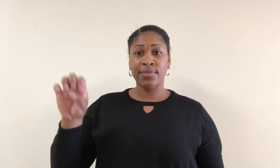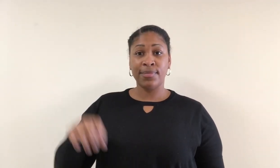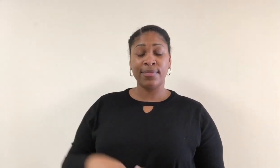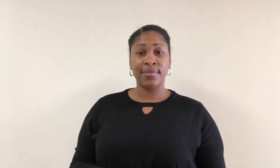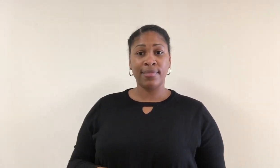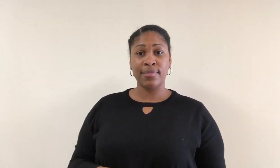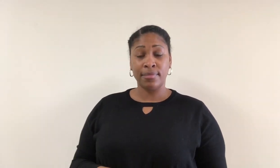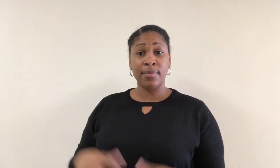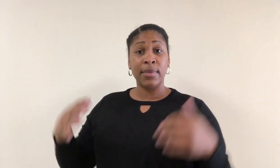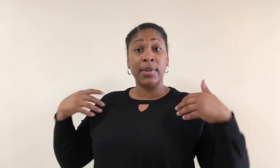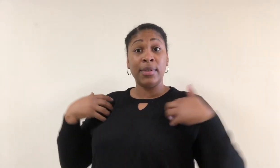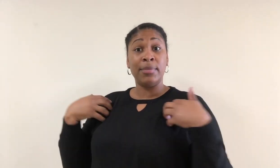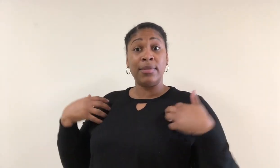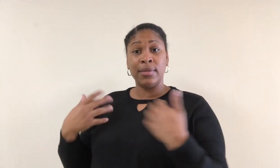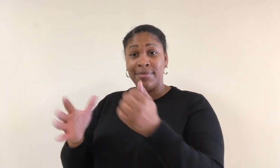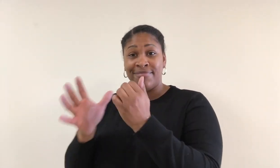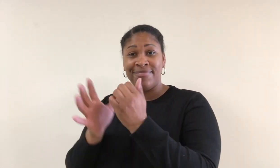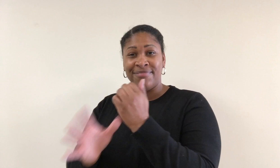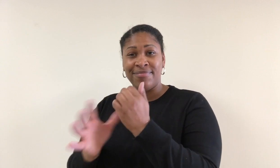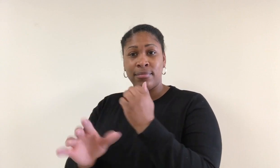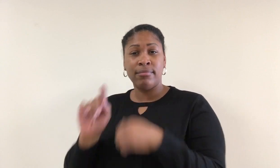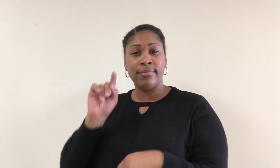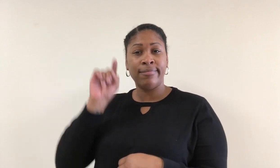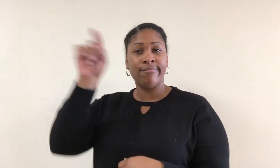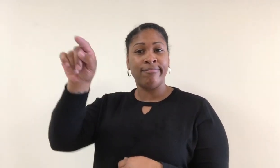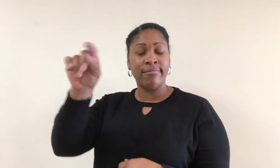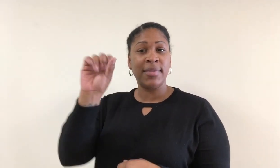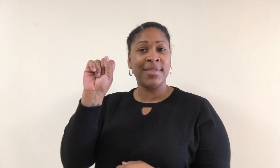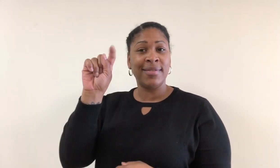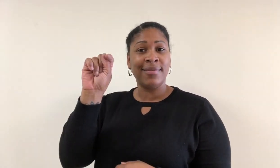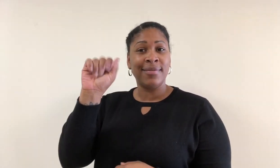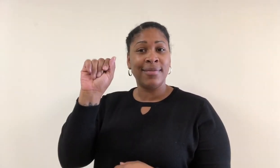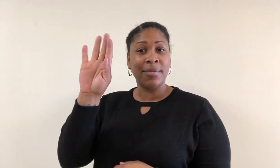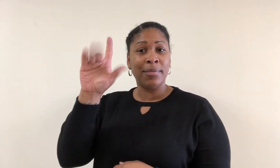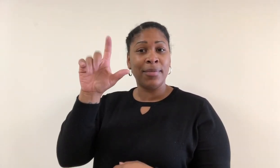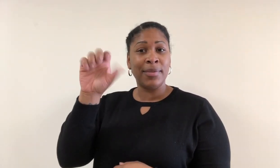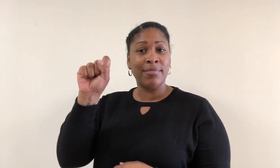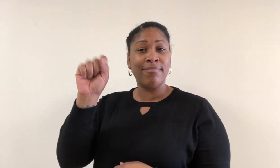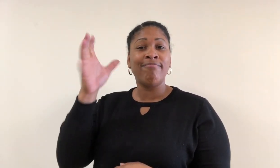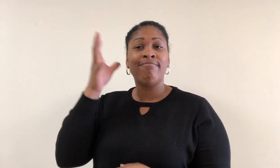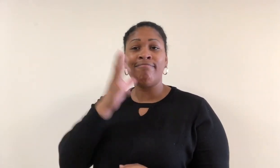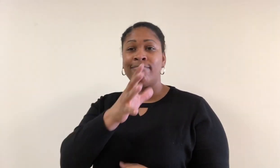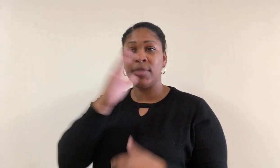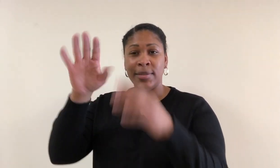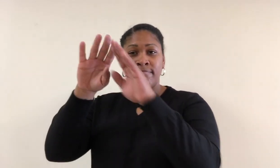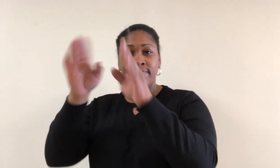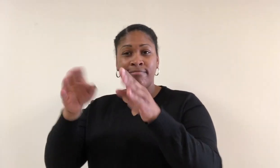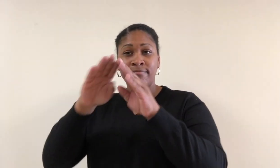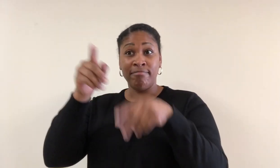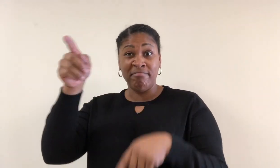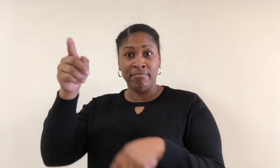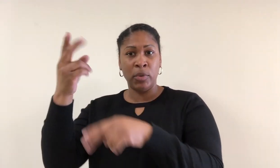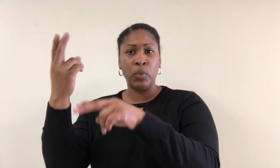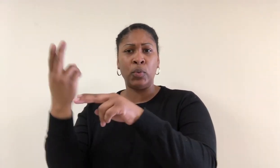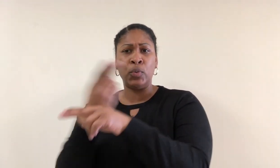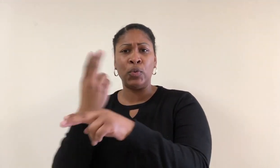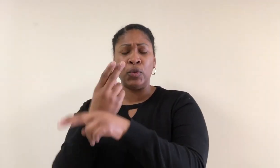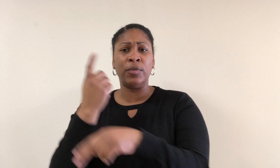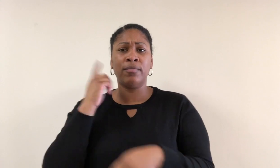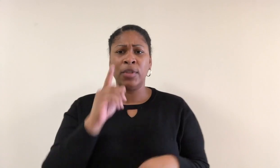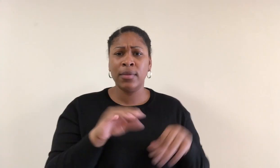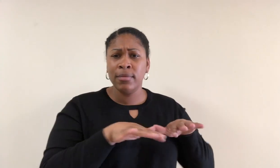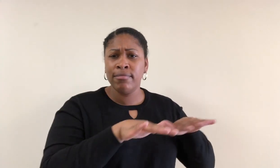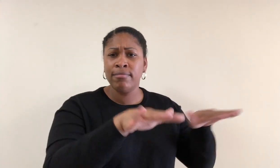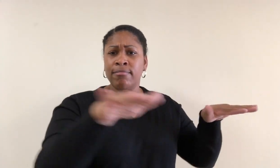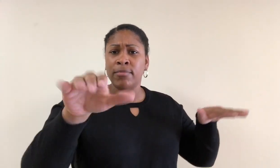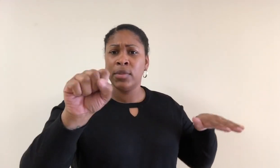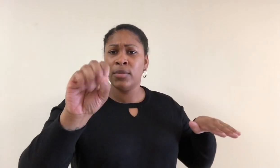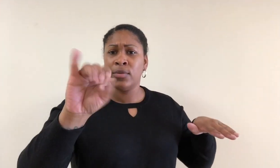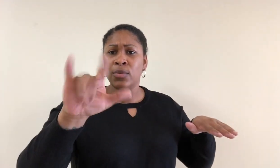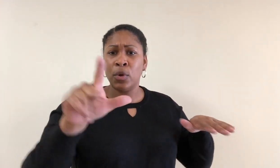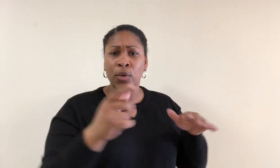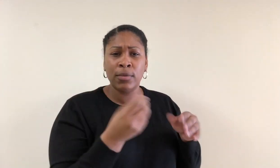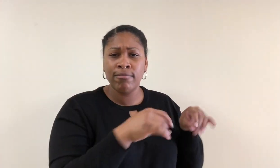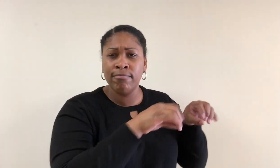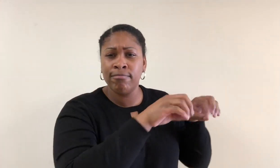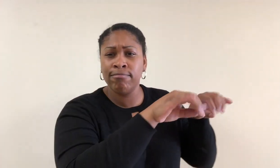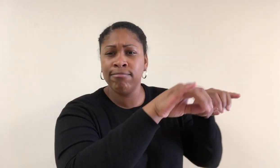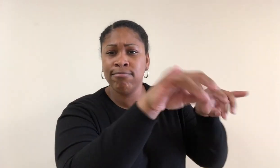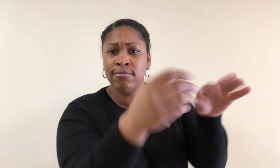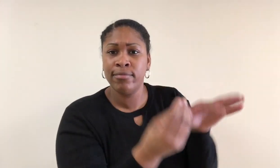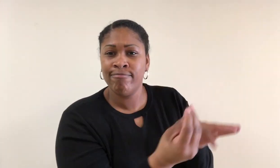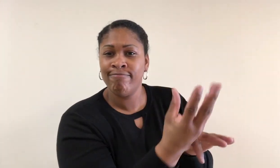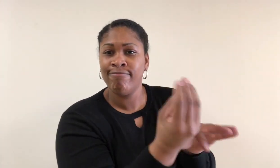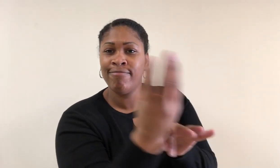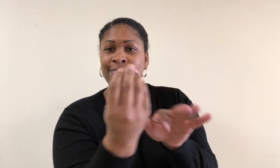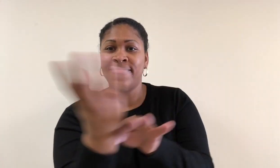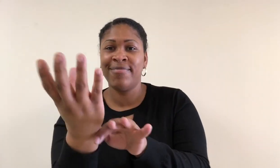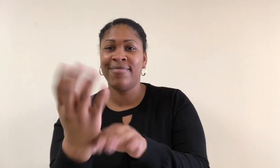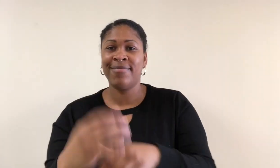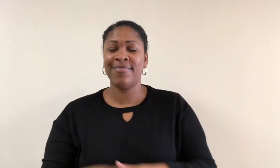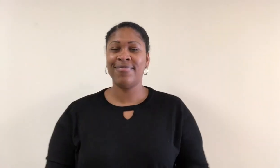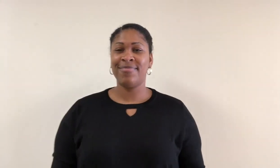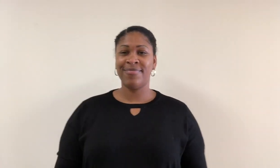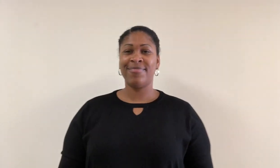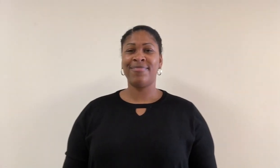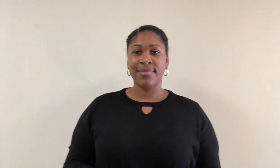Animal waste from stables and barnyards that is used to supply nutrients to soil.